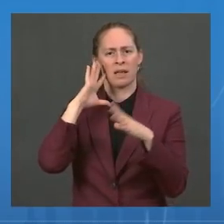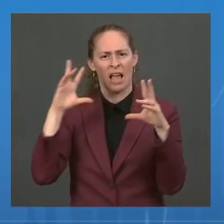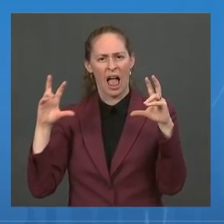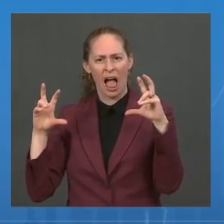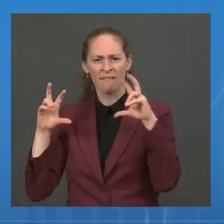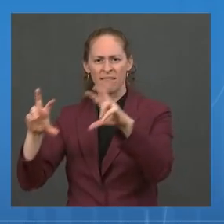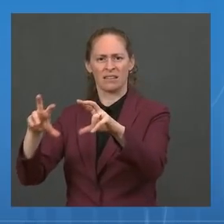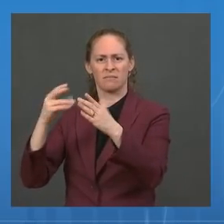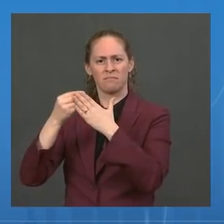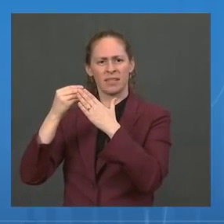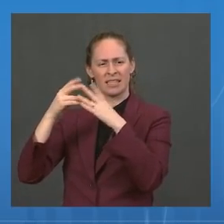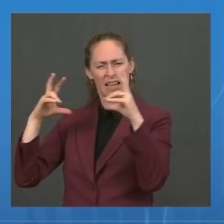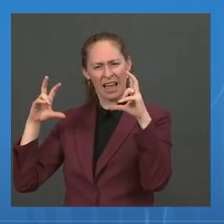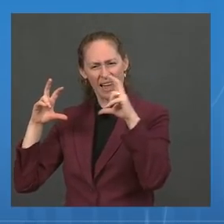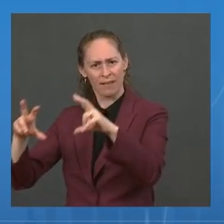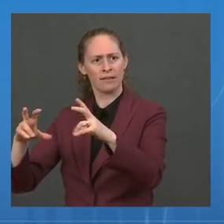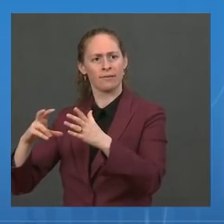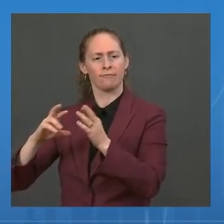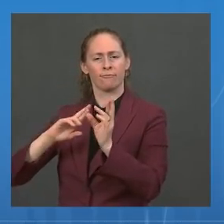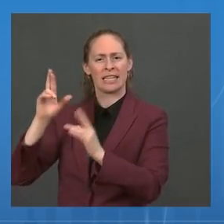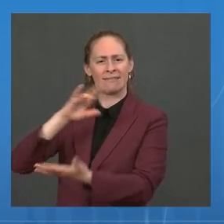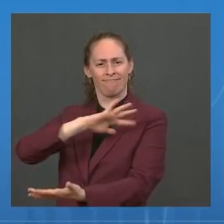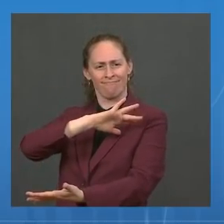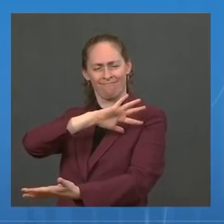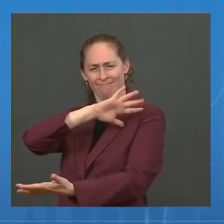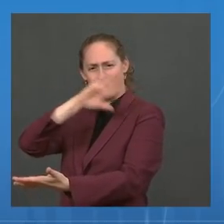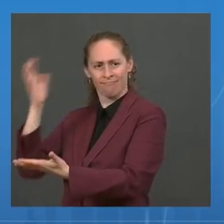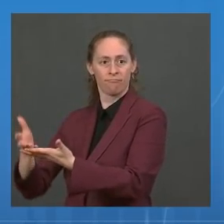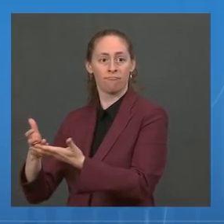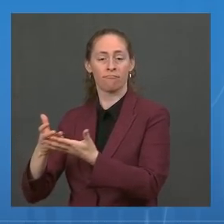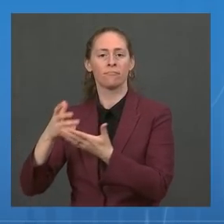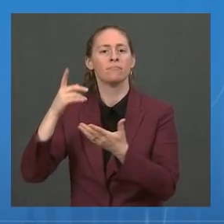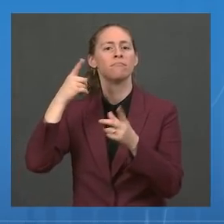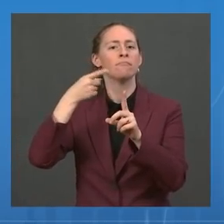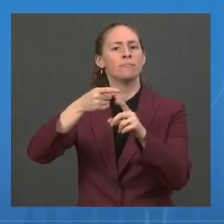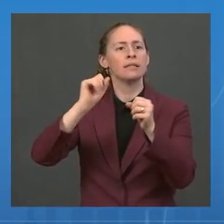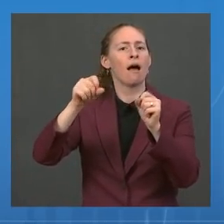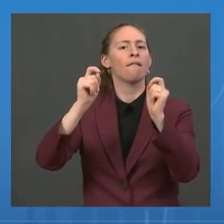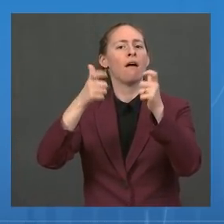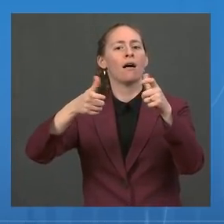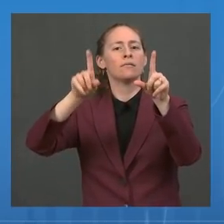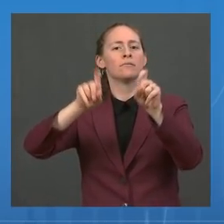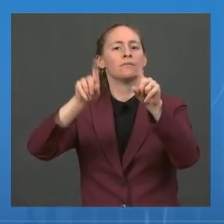to further scale rapid test. We are investing $2 billion